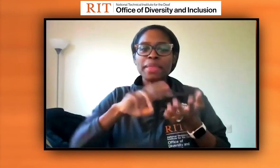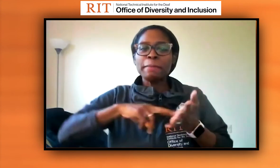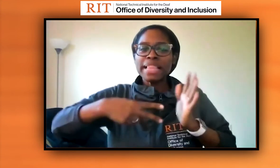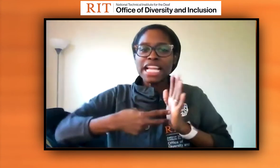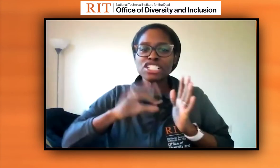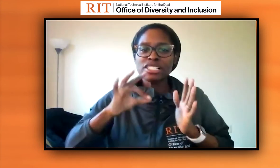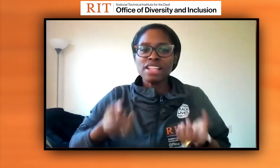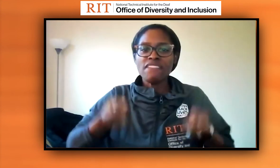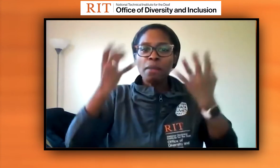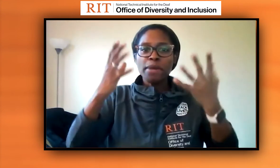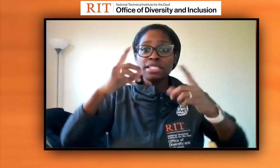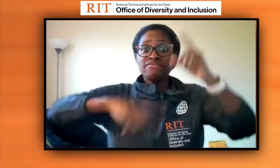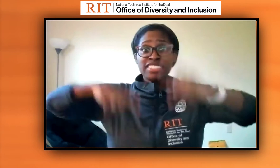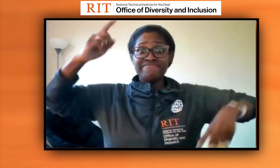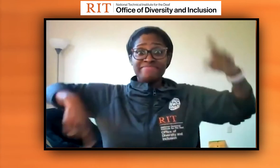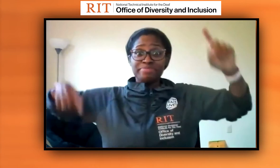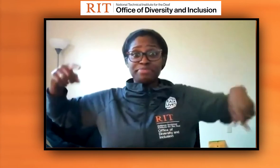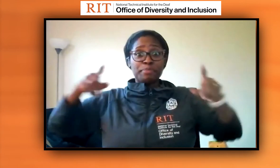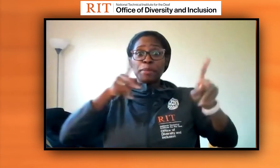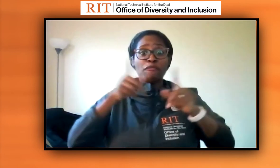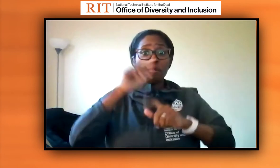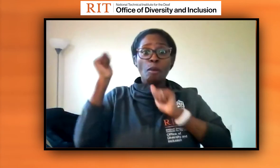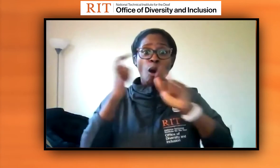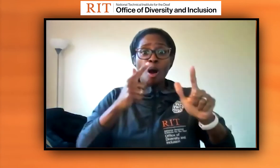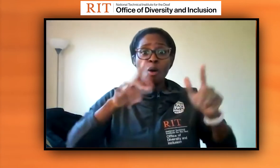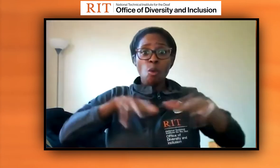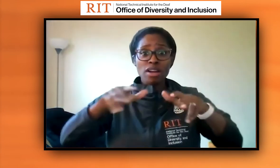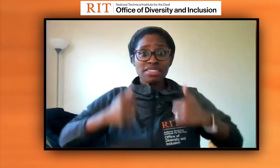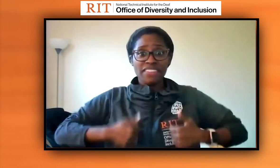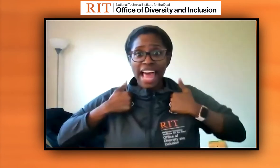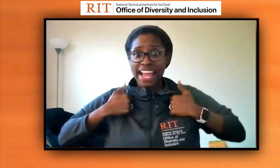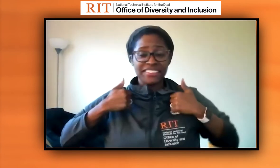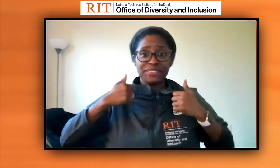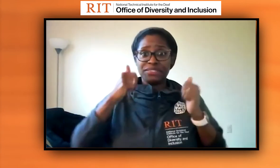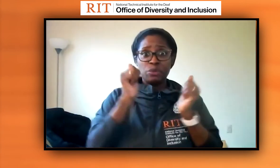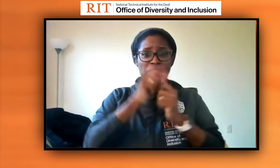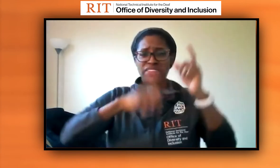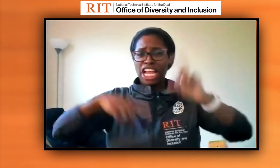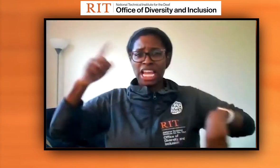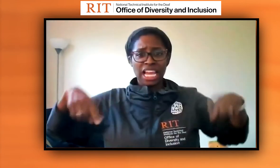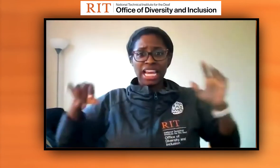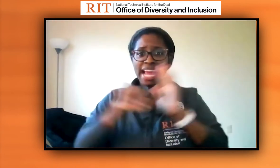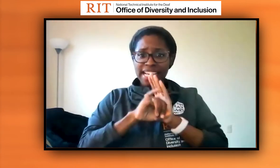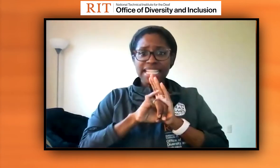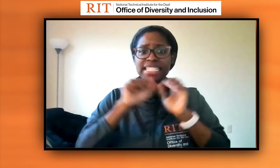I couldn't avoid the implications of individuals you'll come across from all walks of life-- different backgrounds, different identities